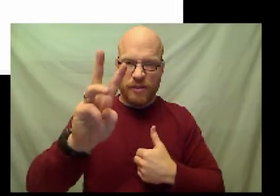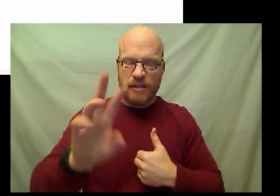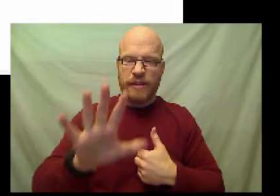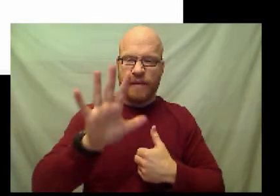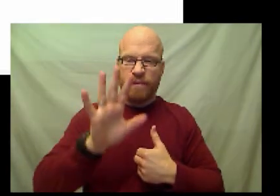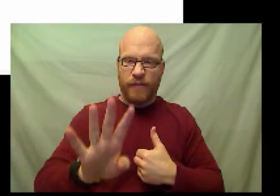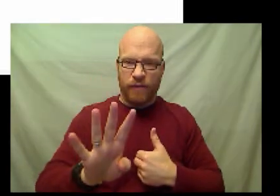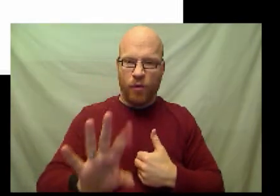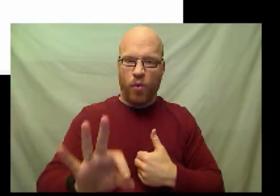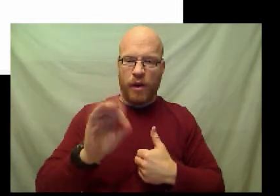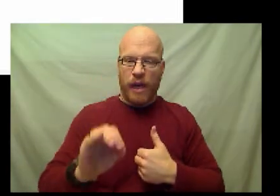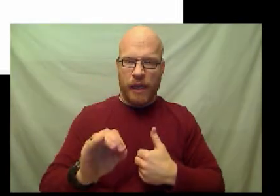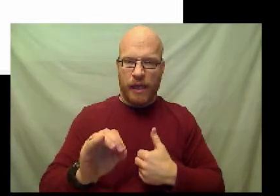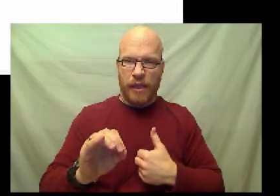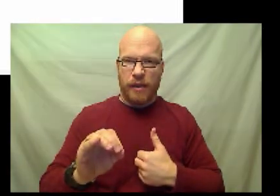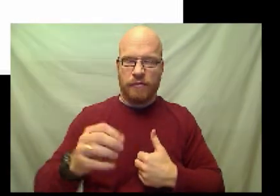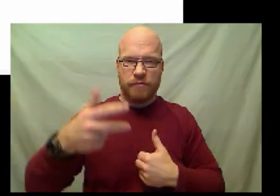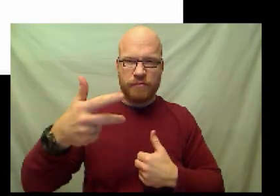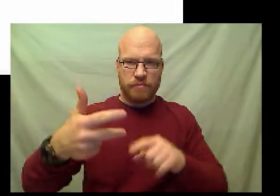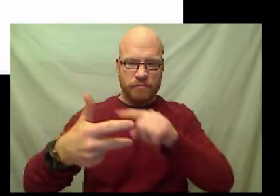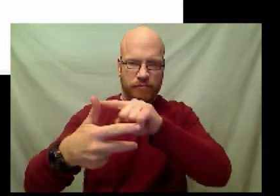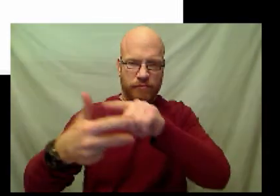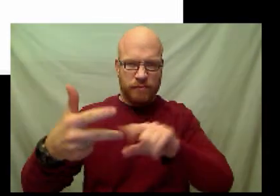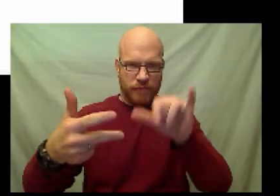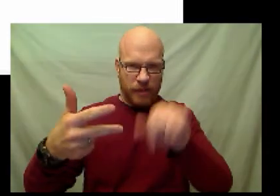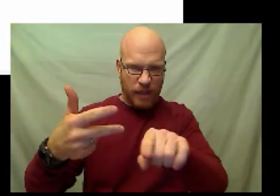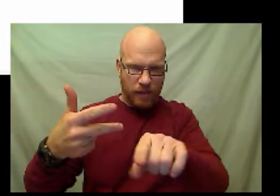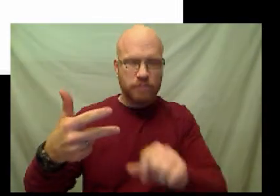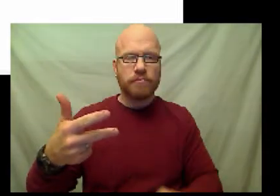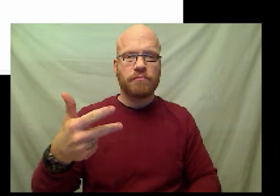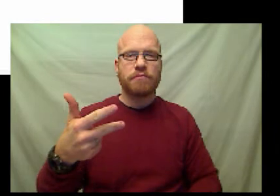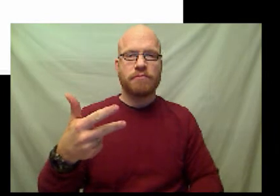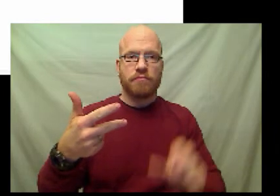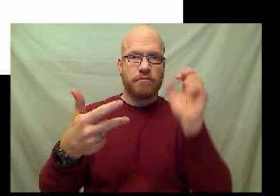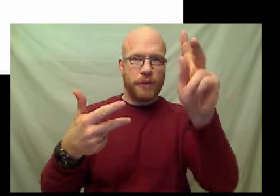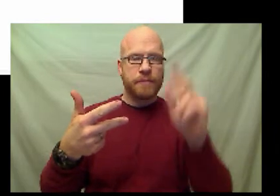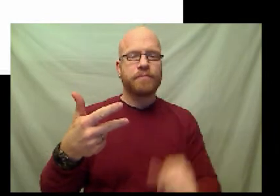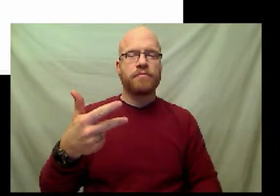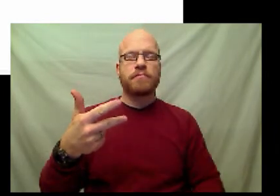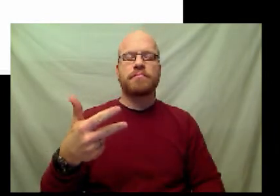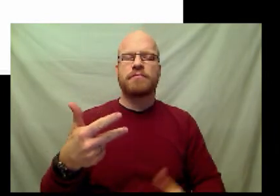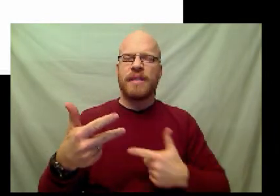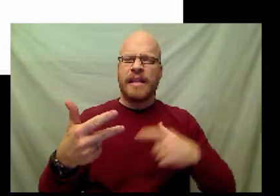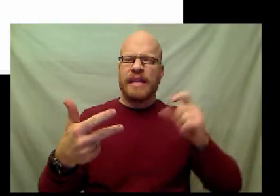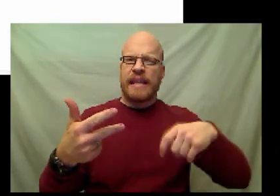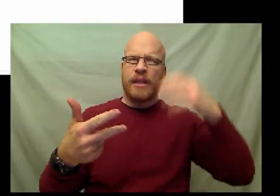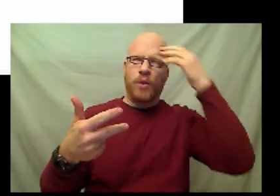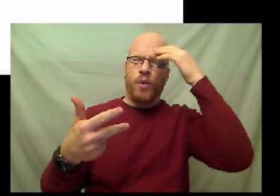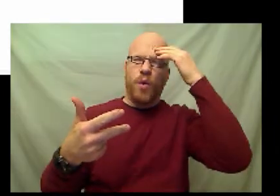We have 36, 54, and 90 in our example here before you on the screen. Okay. I need to know,